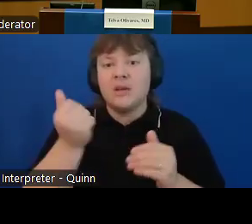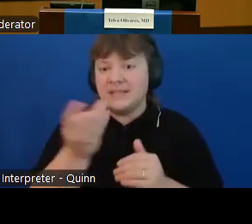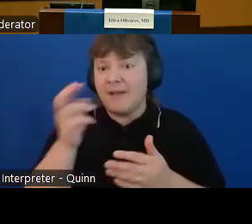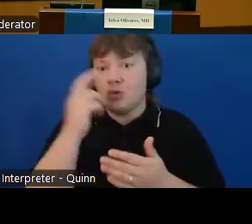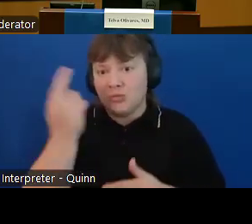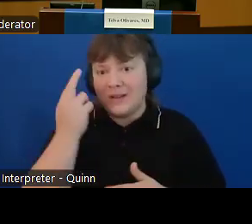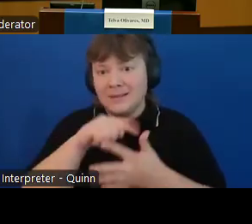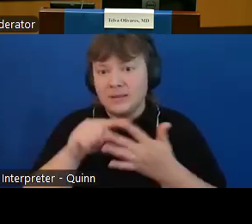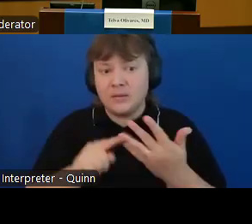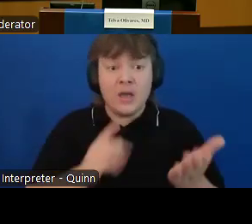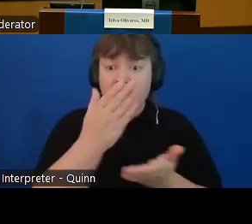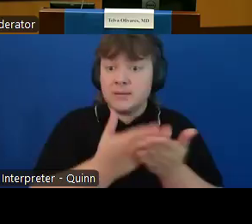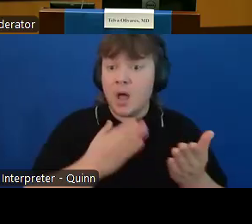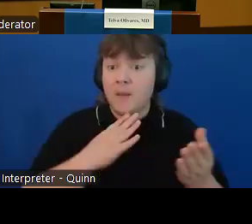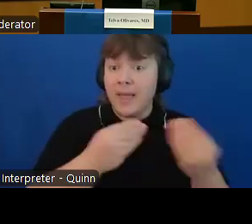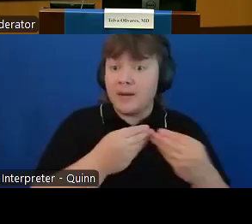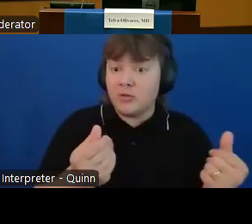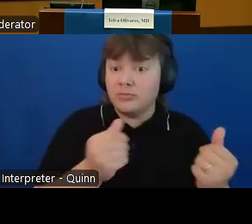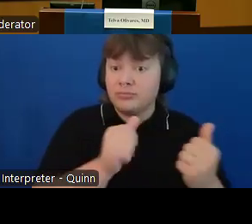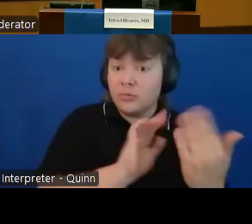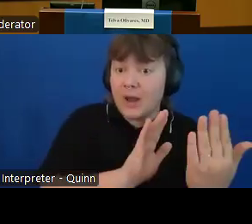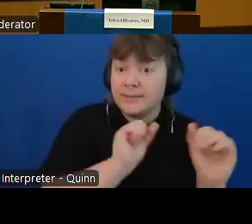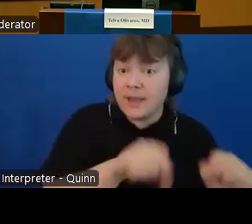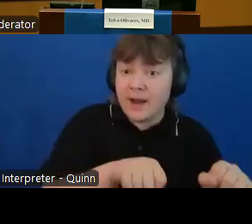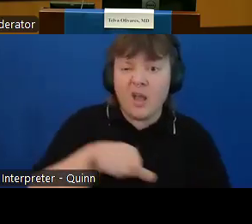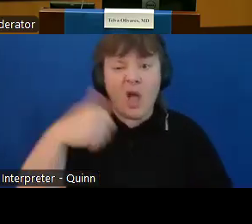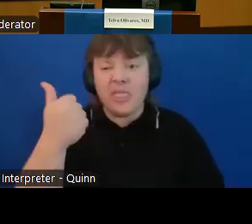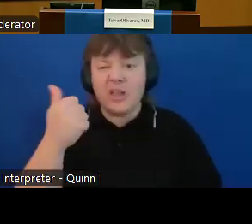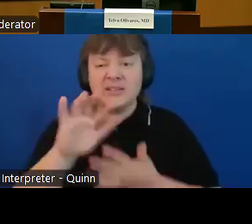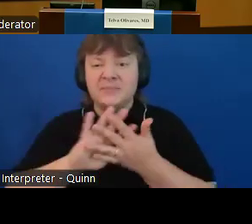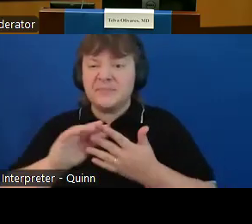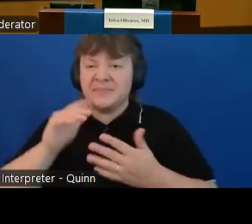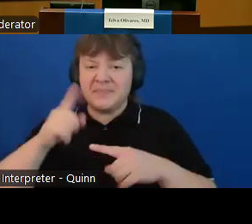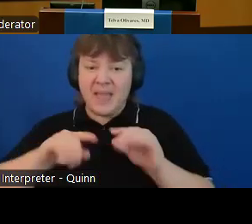remediable. Some of them are addressable. Others maybe not so clearly. And we need to consider that